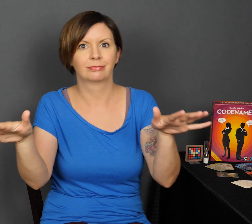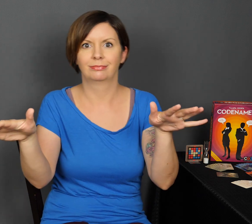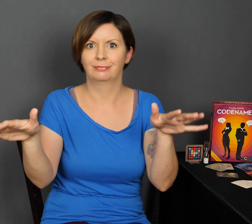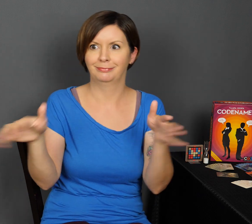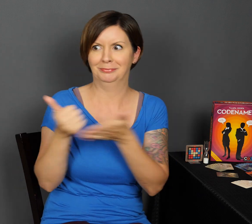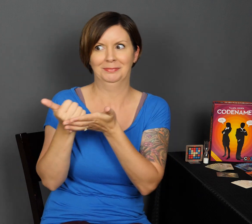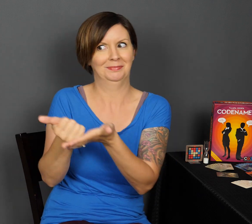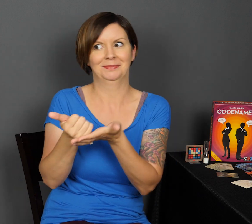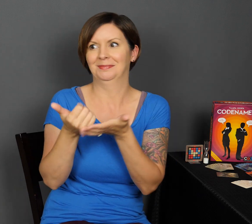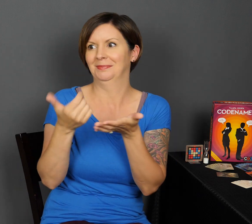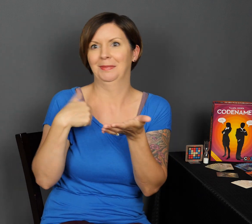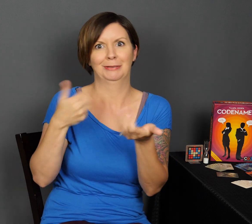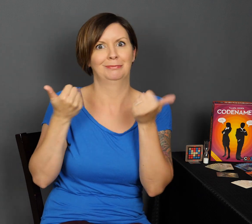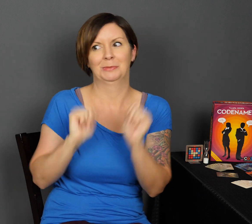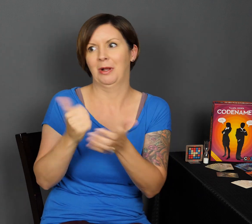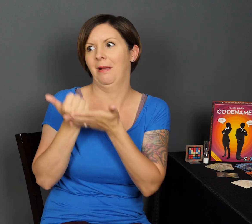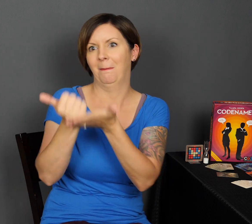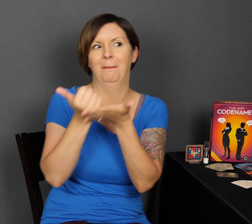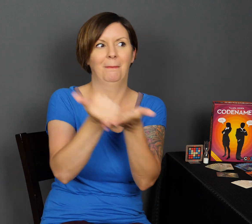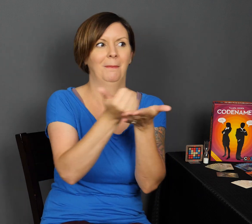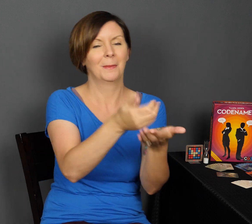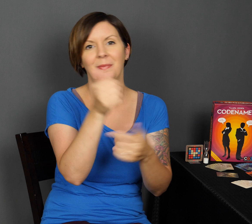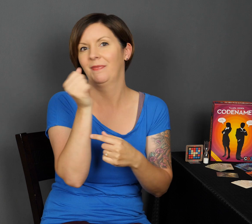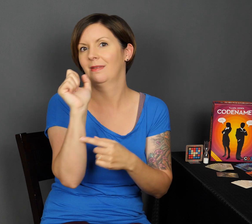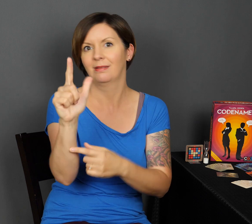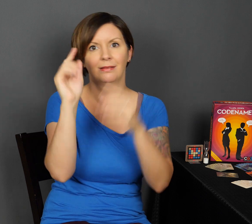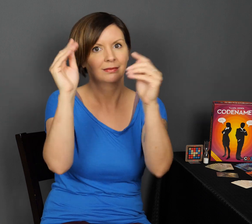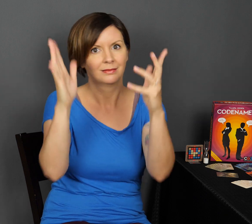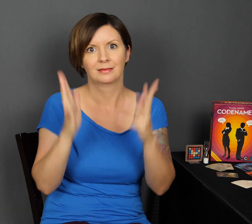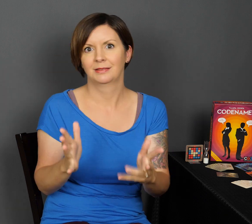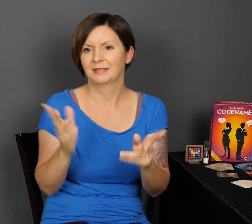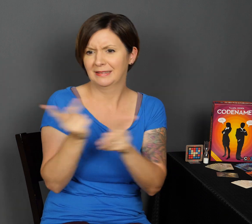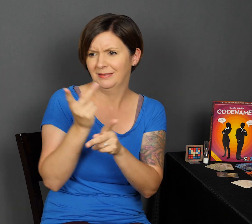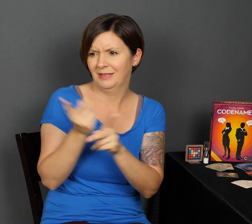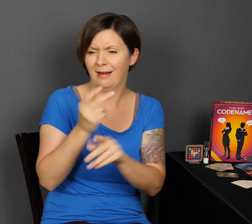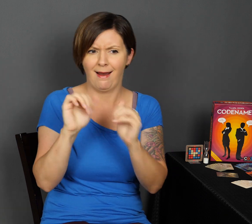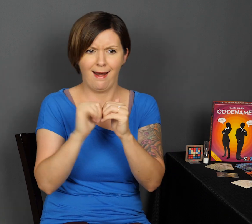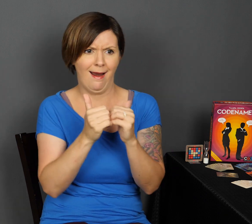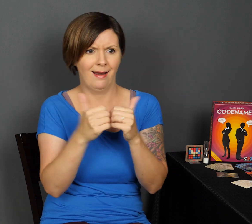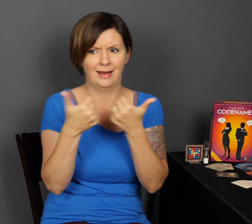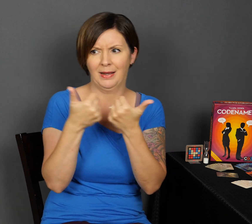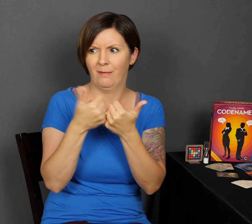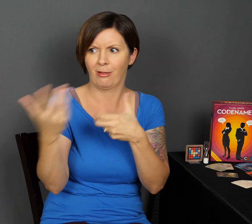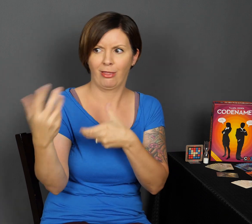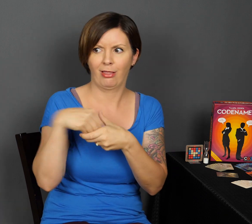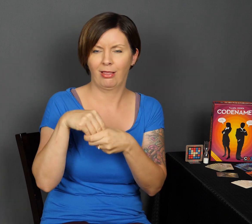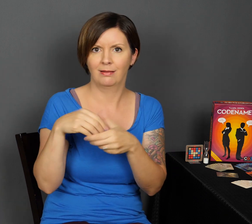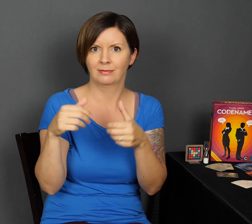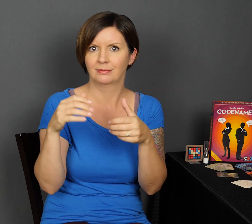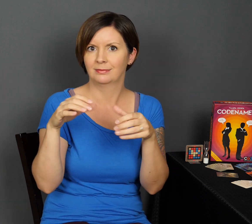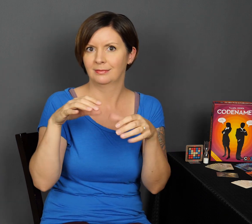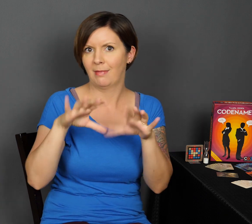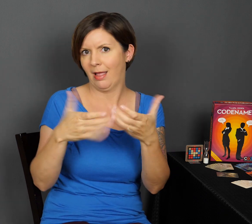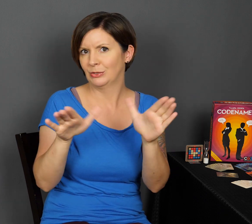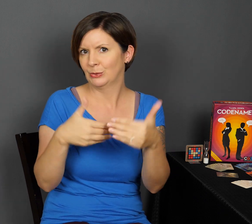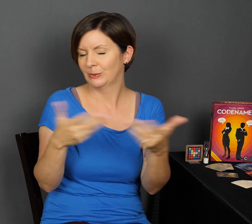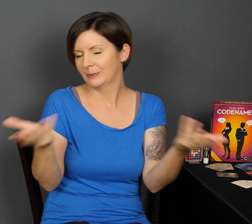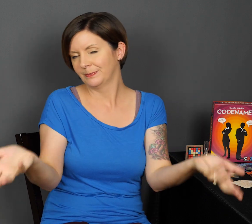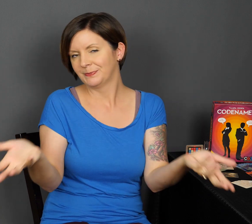I’m really just trying to help ASL teachers as much as I can and figure out how to use games in the classroom.